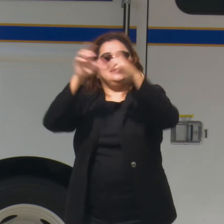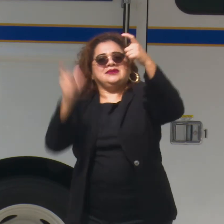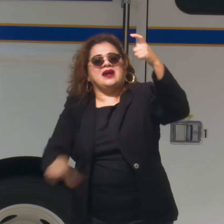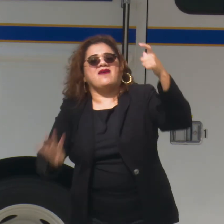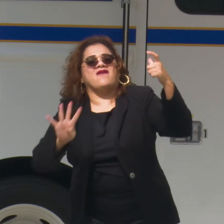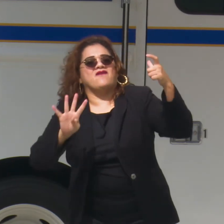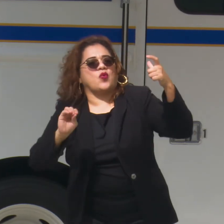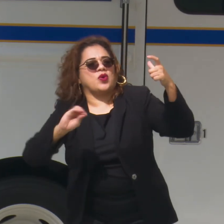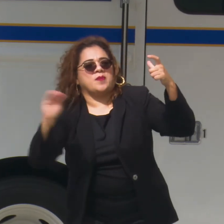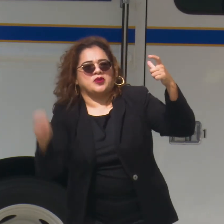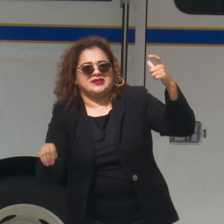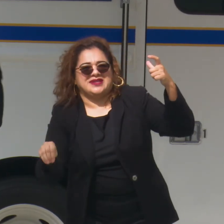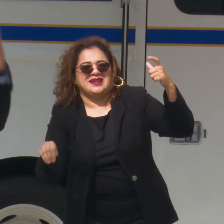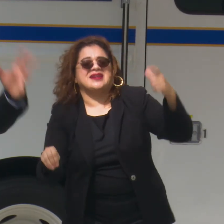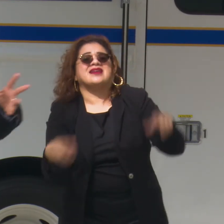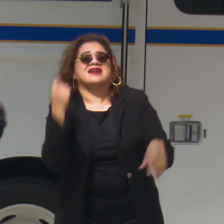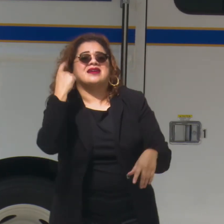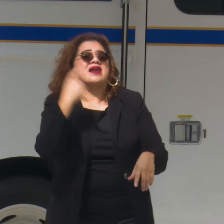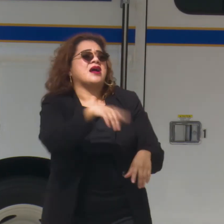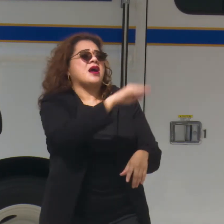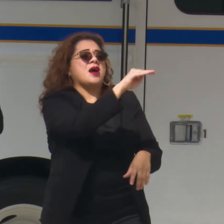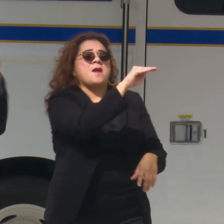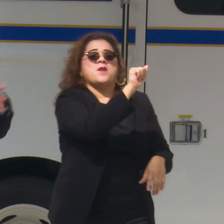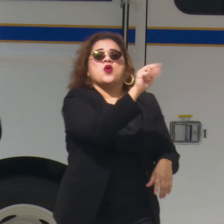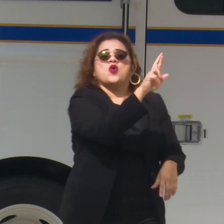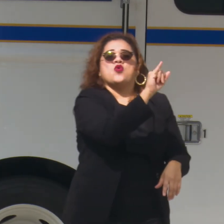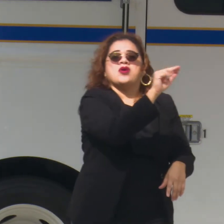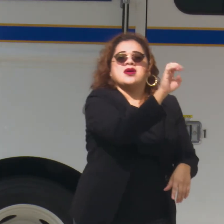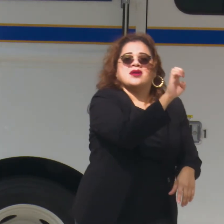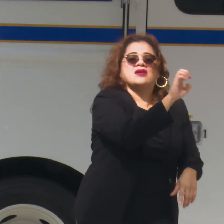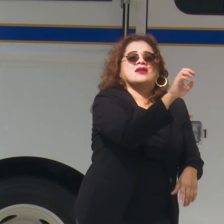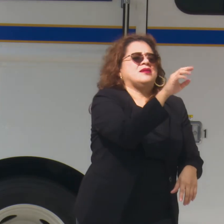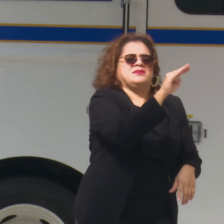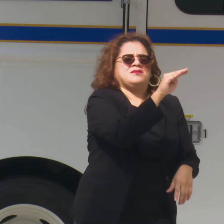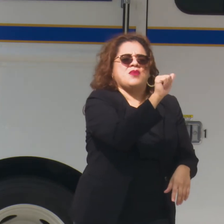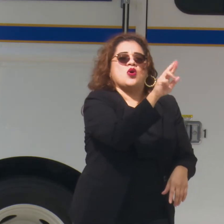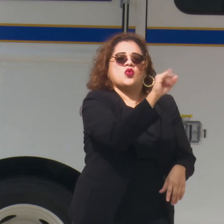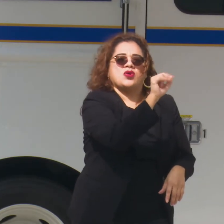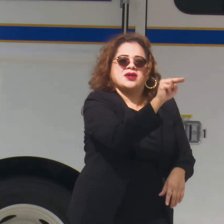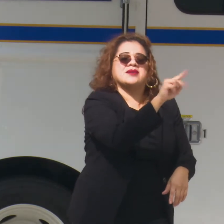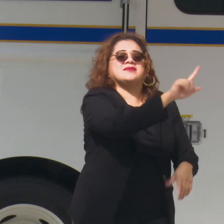county. It's happening in Marin, it's happening in the central valley, it's happening all up and down the state of California.